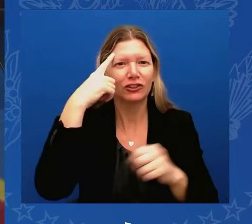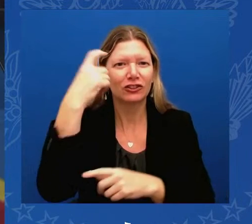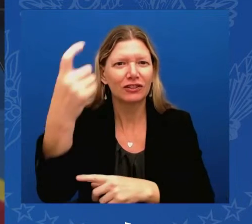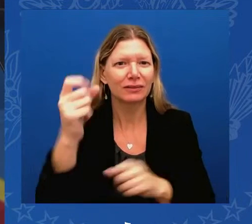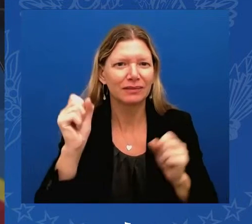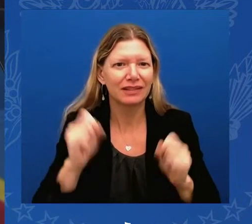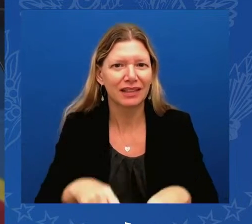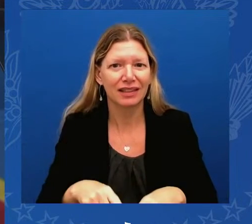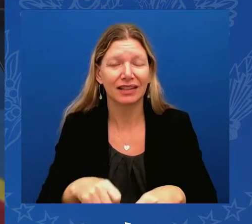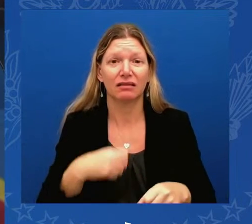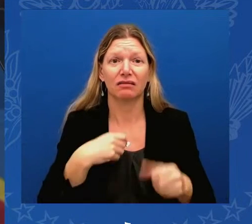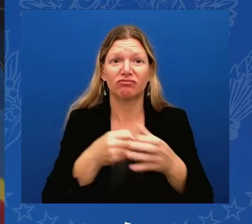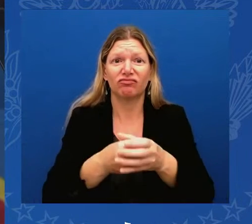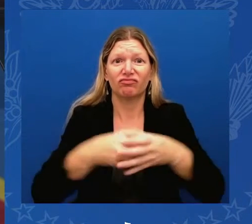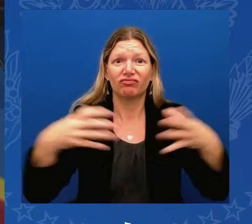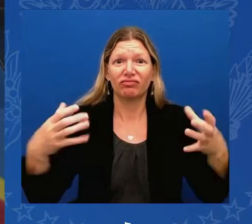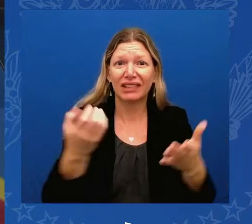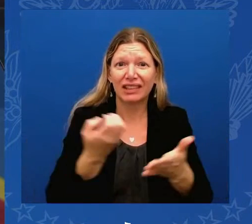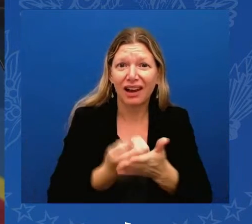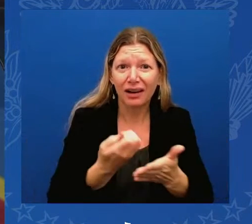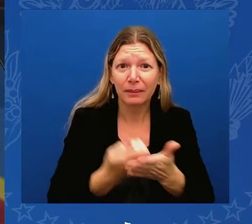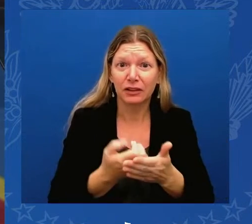And we were able to do it, because it grows the economy.